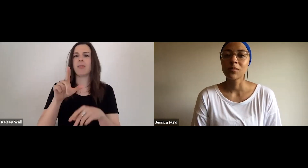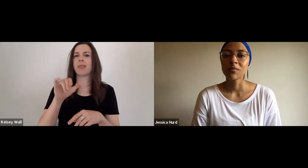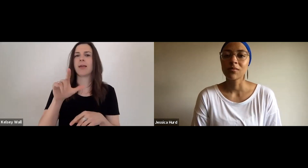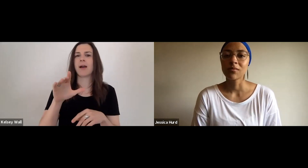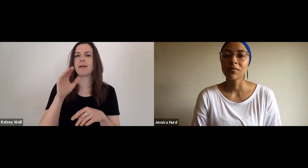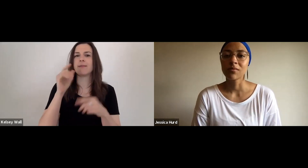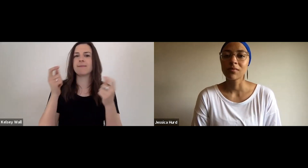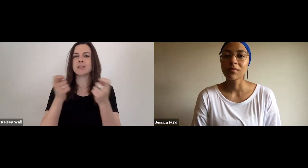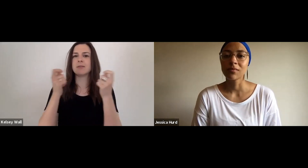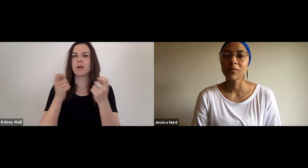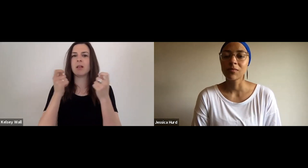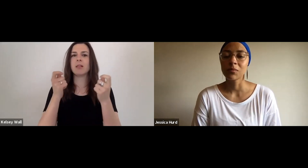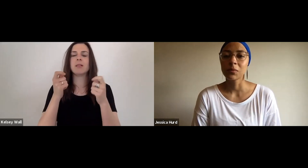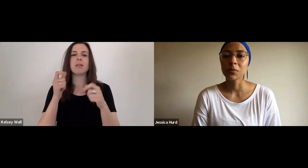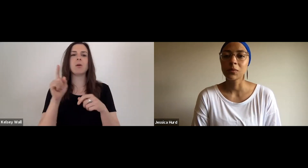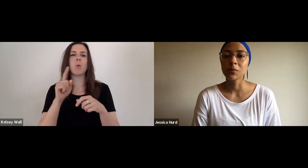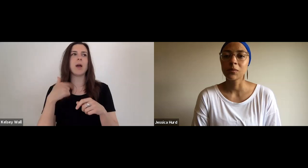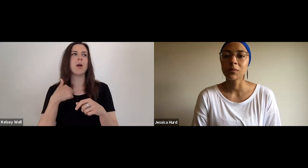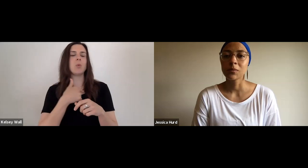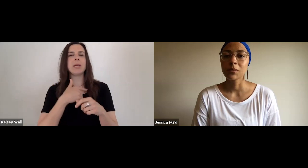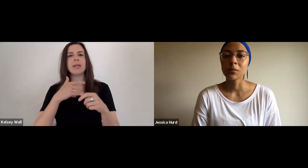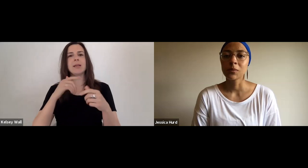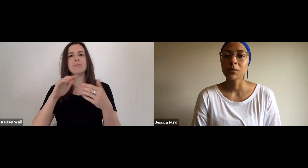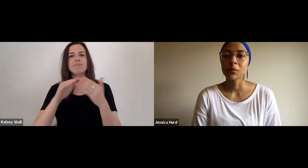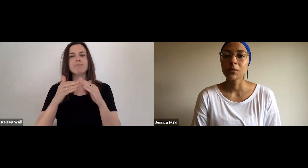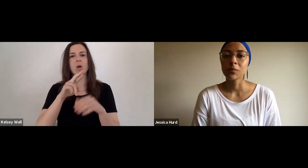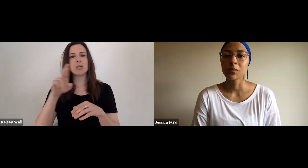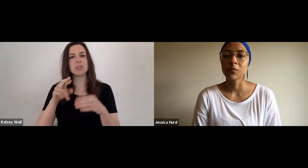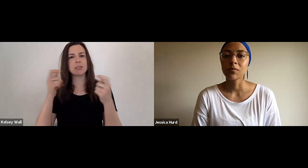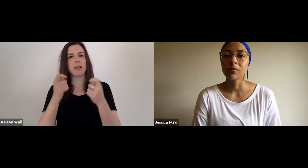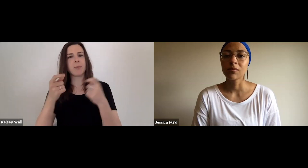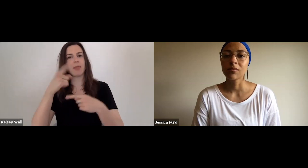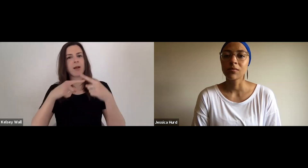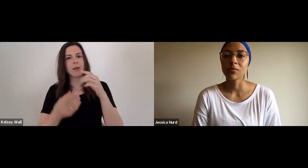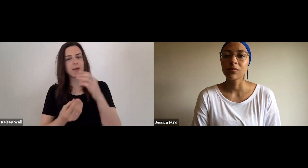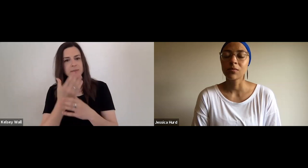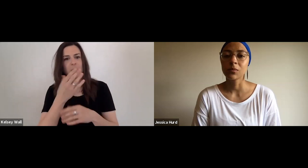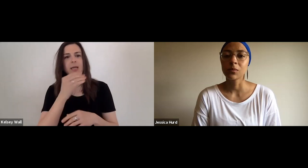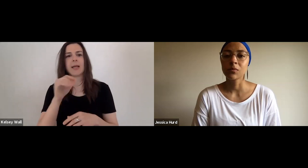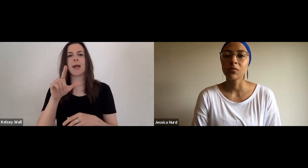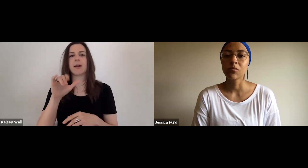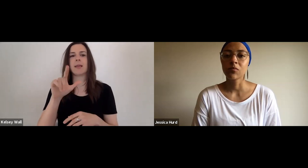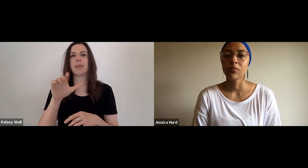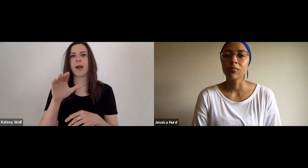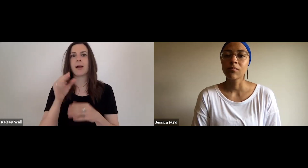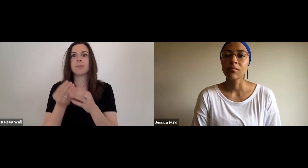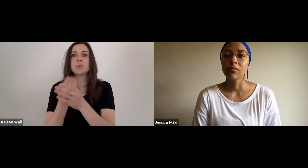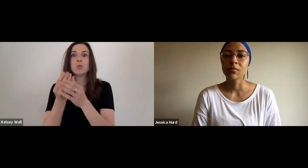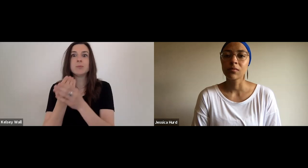the Lilac Festival-- and it's our time here in Rochester to celebrate the coming of spring